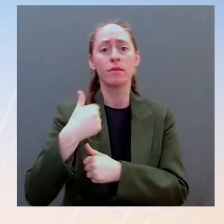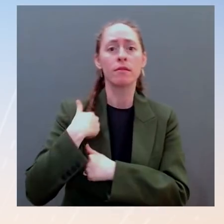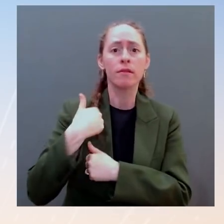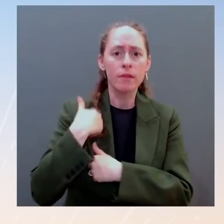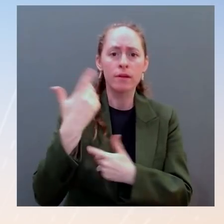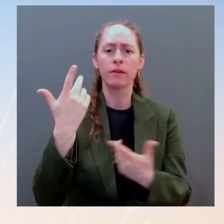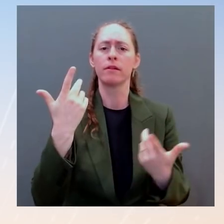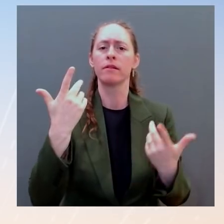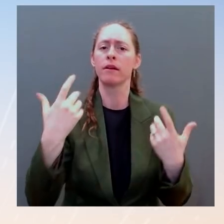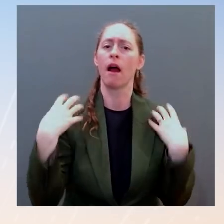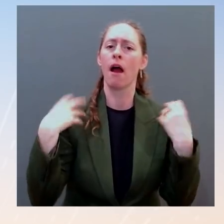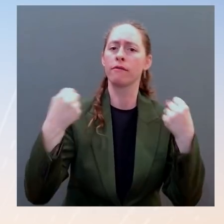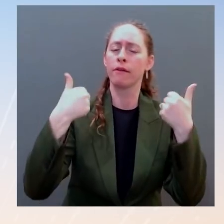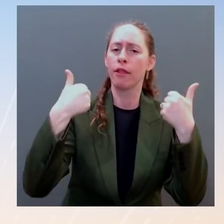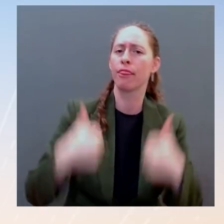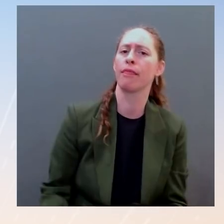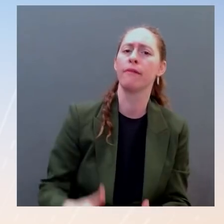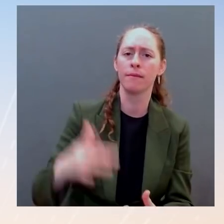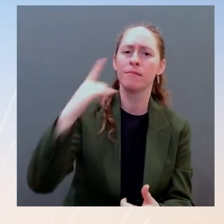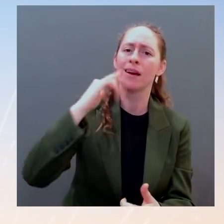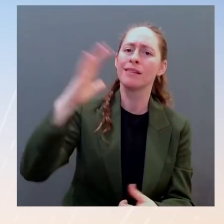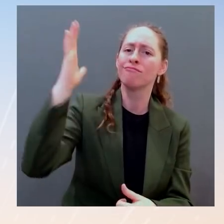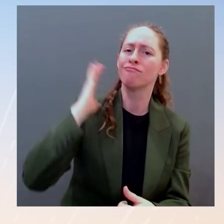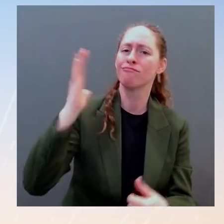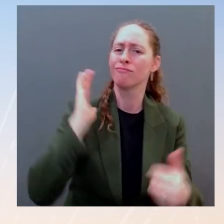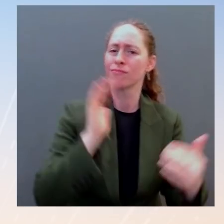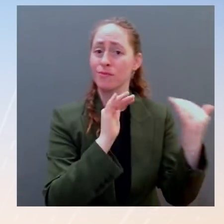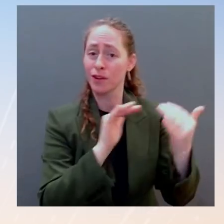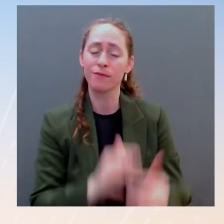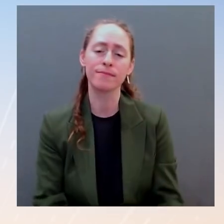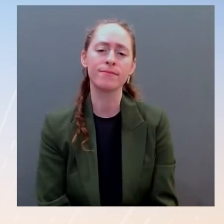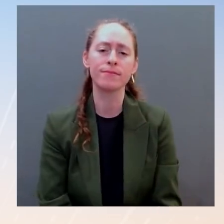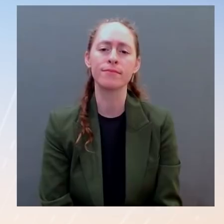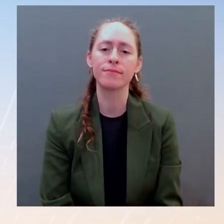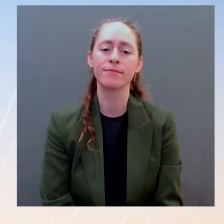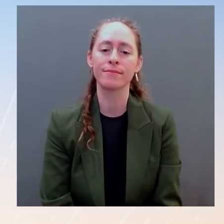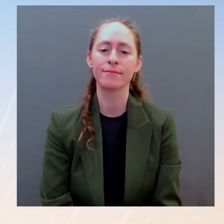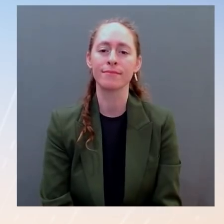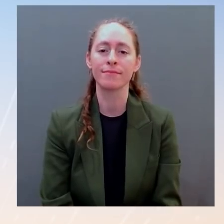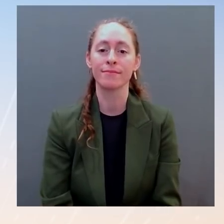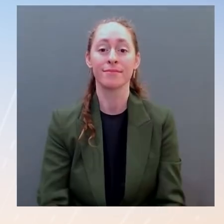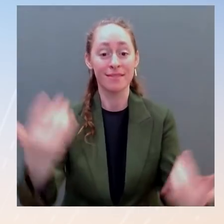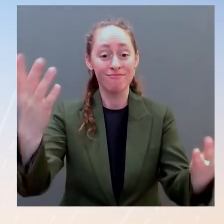especially hard questions. Zeke, go ahead. The Press: Thanks, Jen. Secretary Austin, I believe,